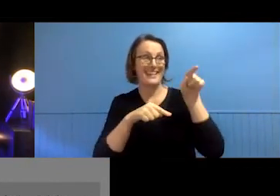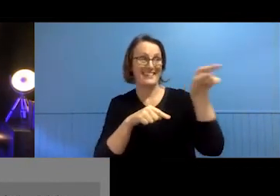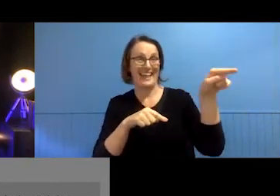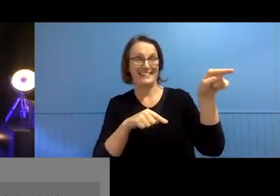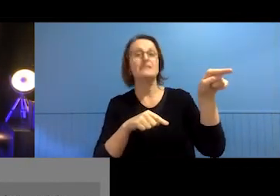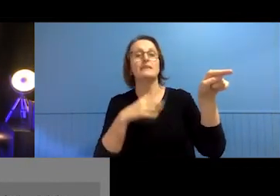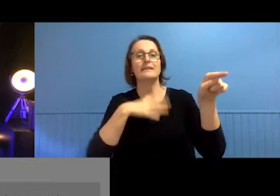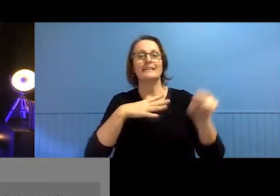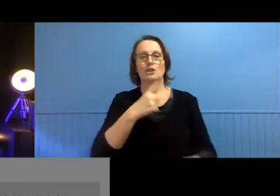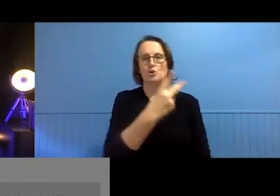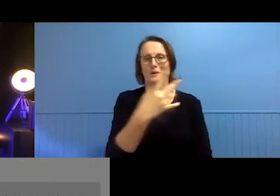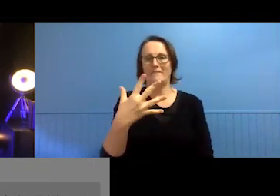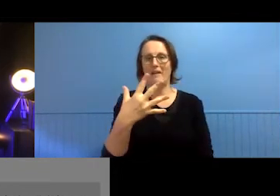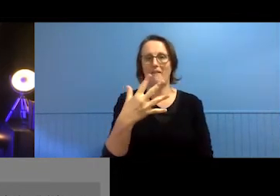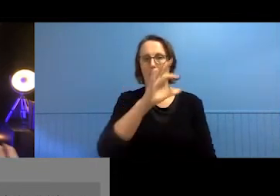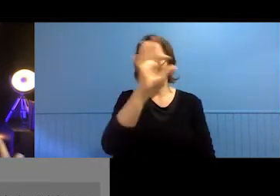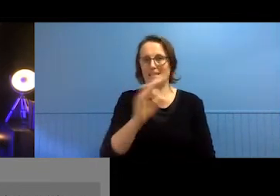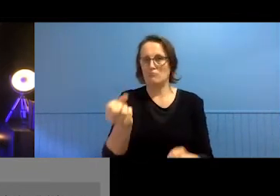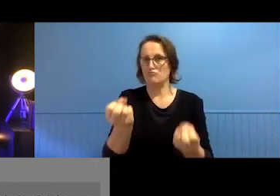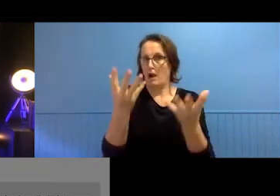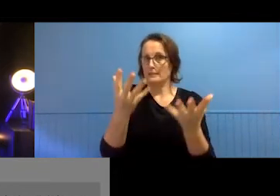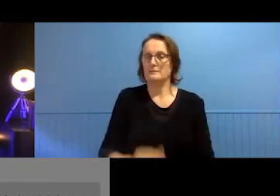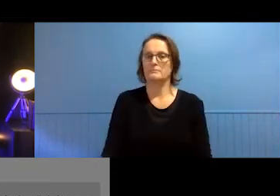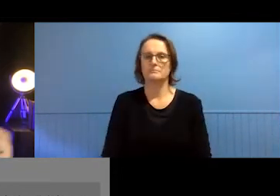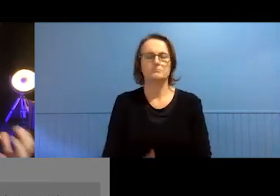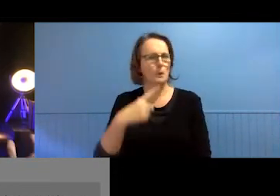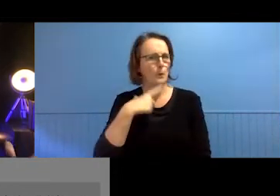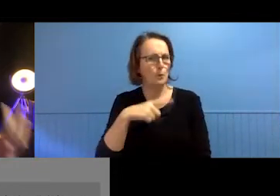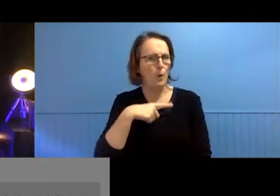about 25% brightness. The reason for this is the fill-light is just to